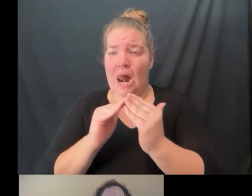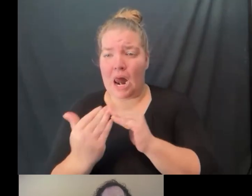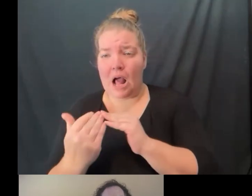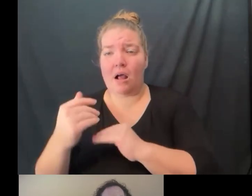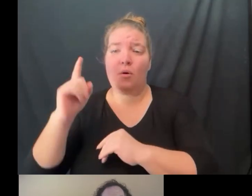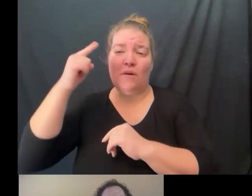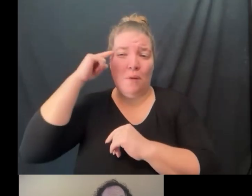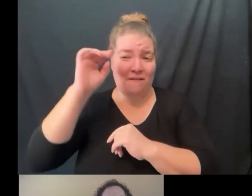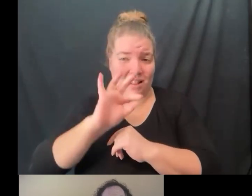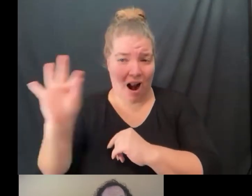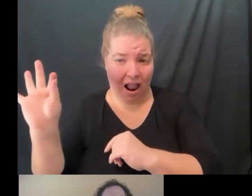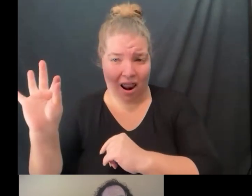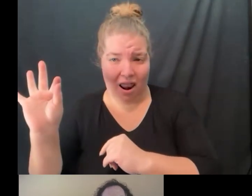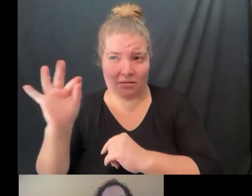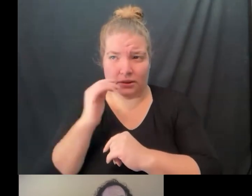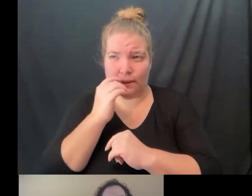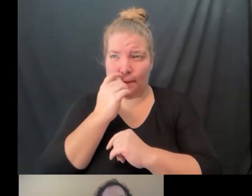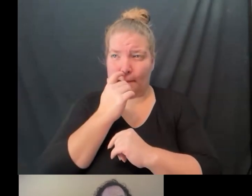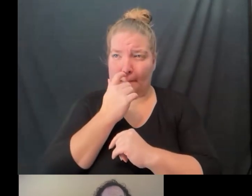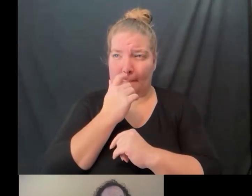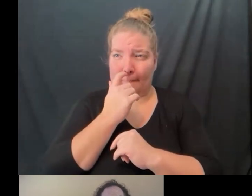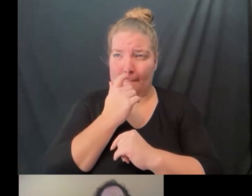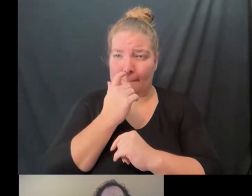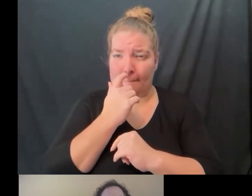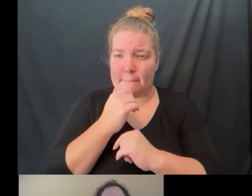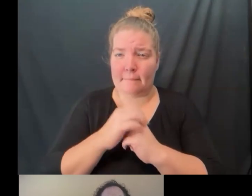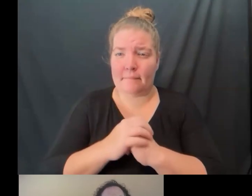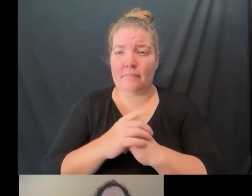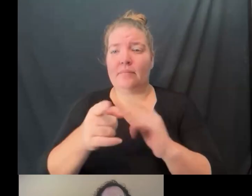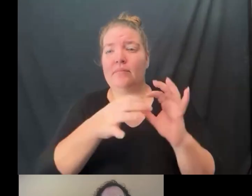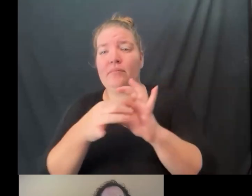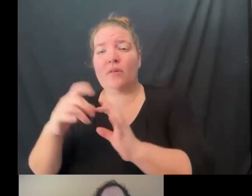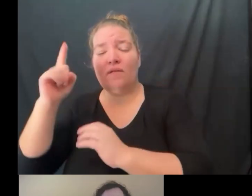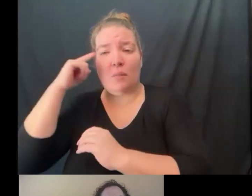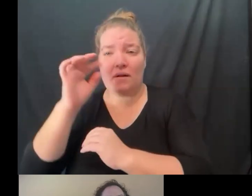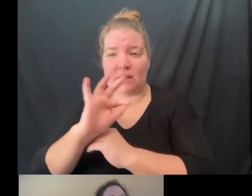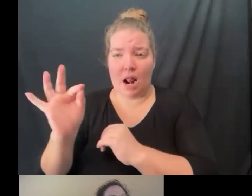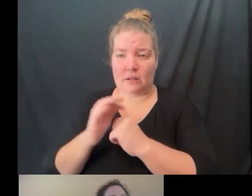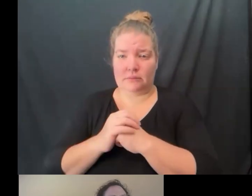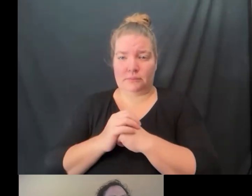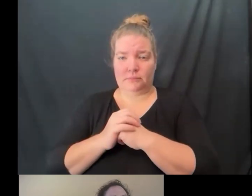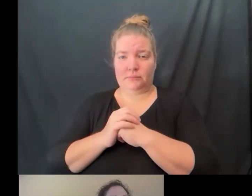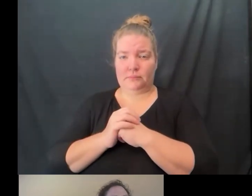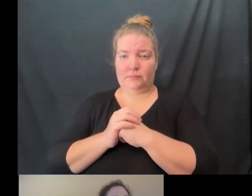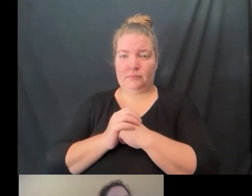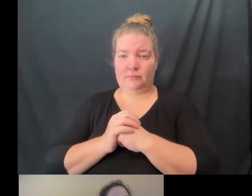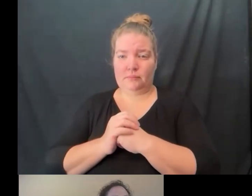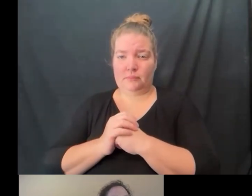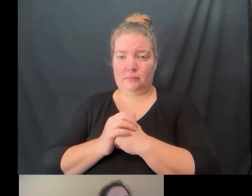and that's because you're not a federal government. You're a municipal government.